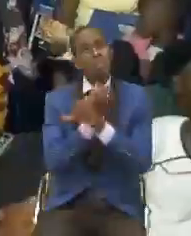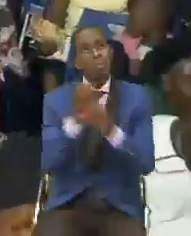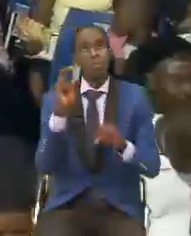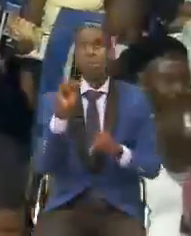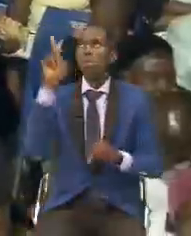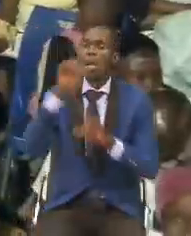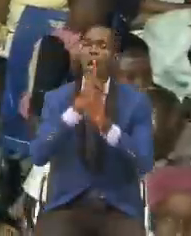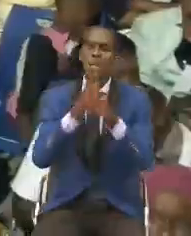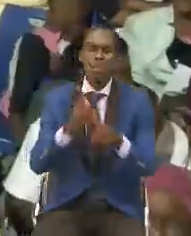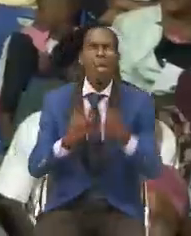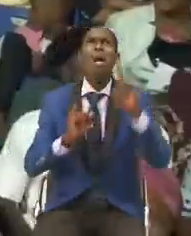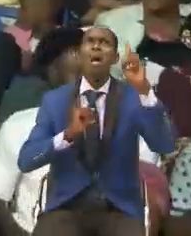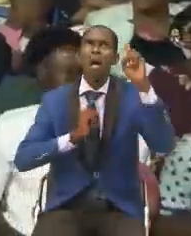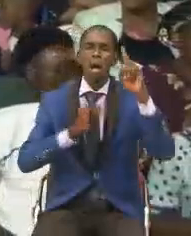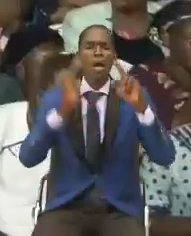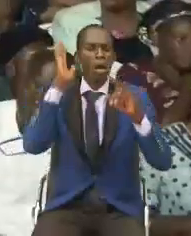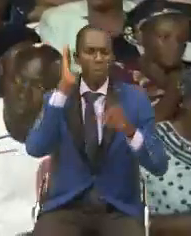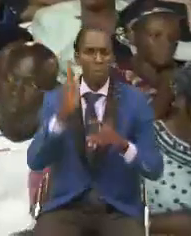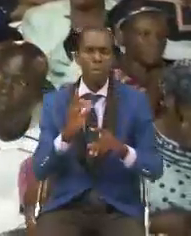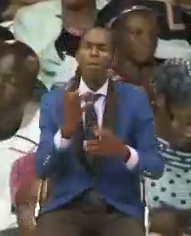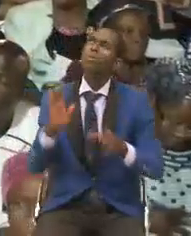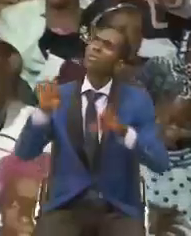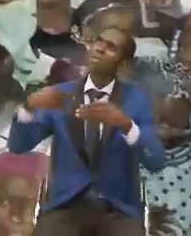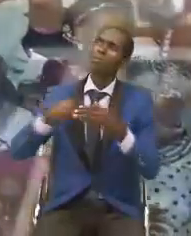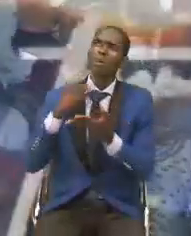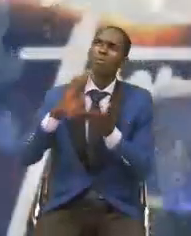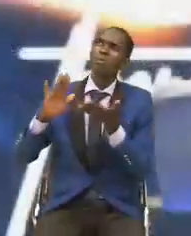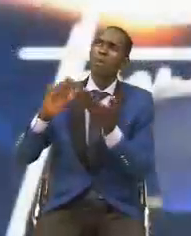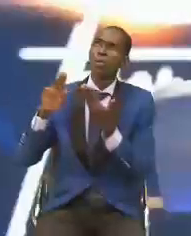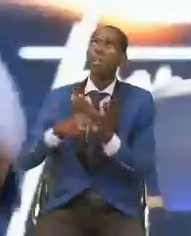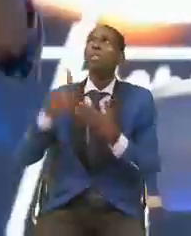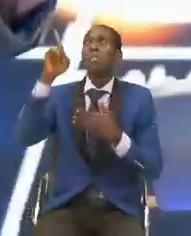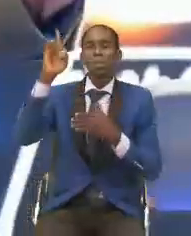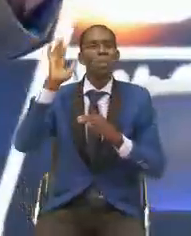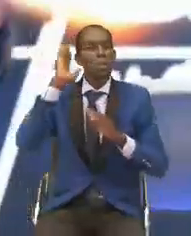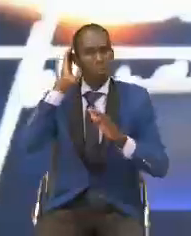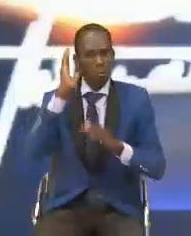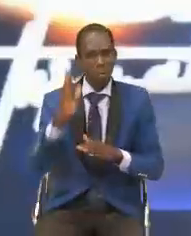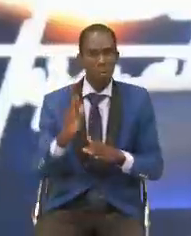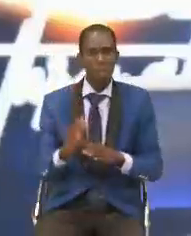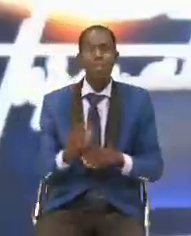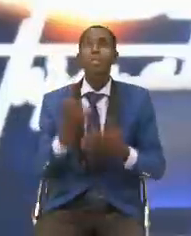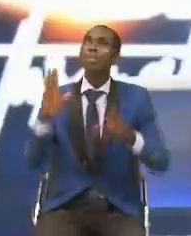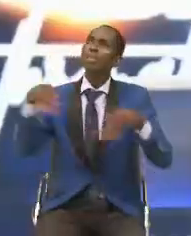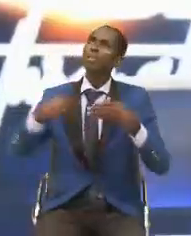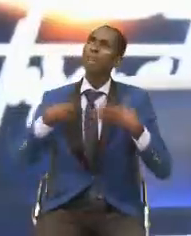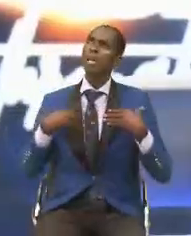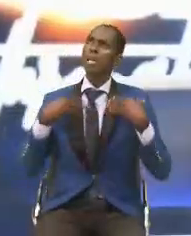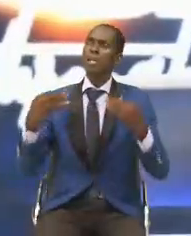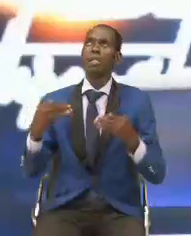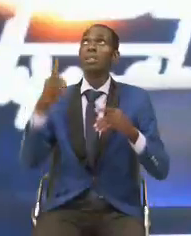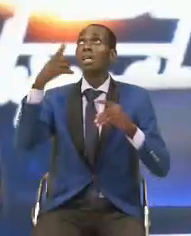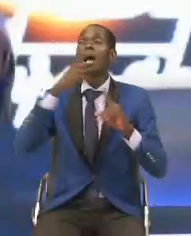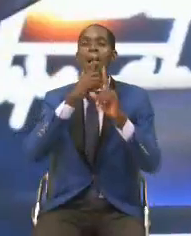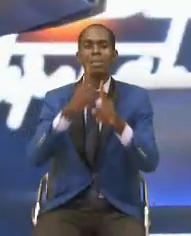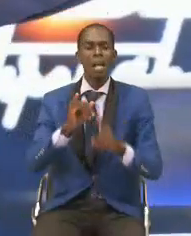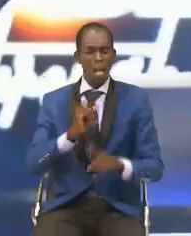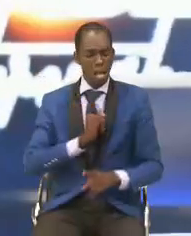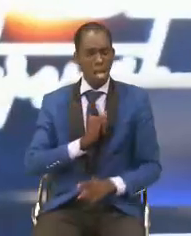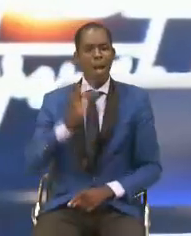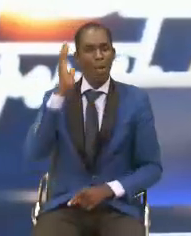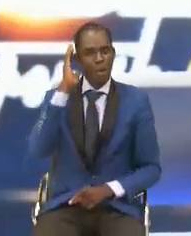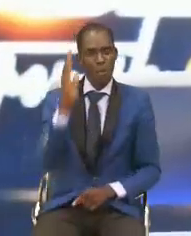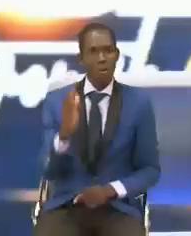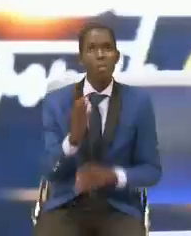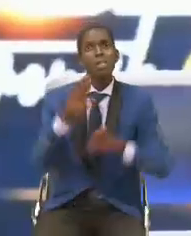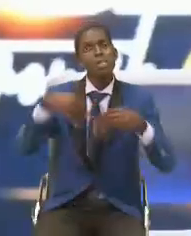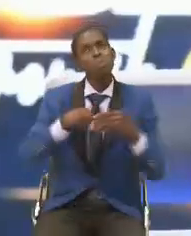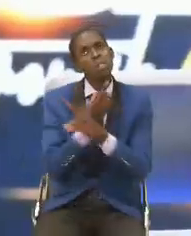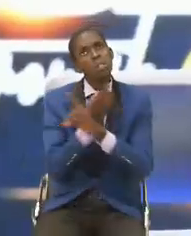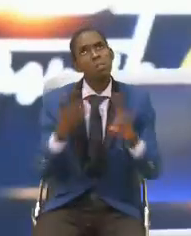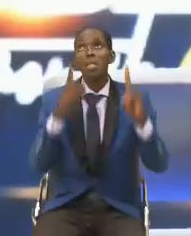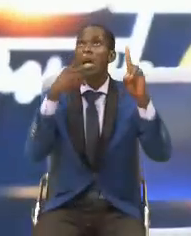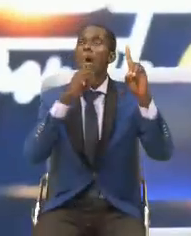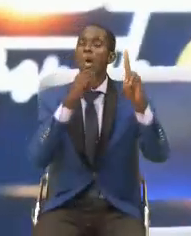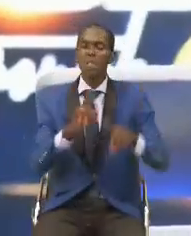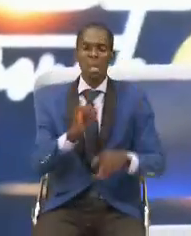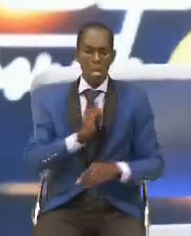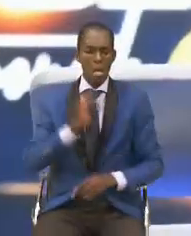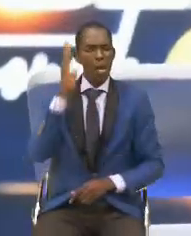lord give me salvation i will give me forgiveness i will give me healing i will give me deliverance